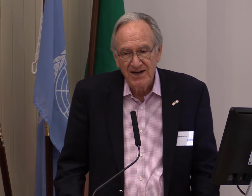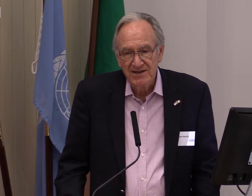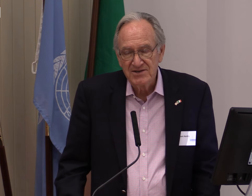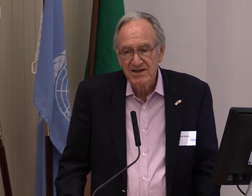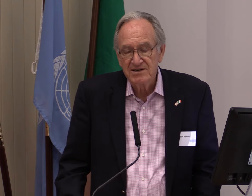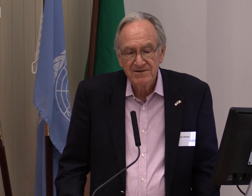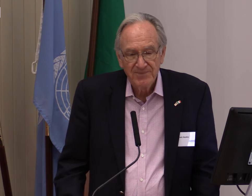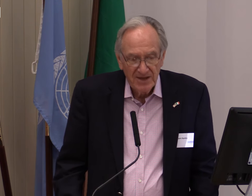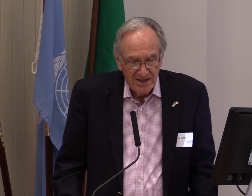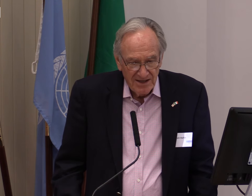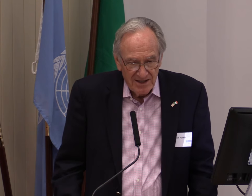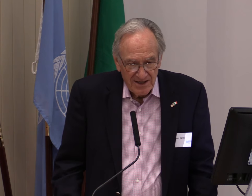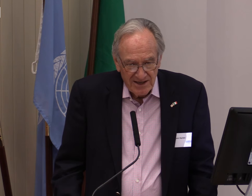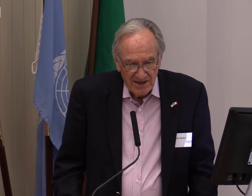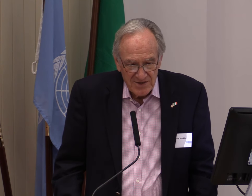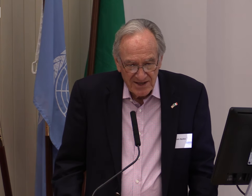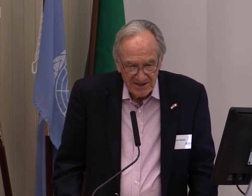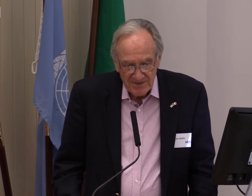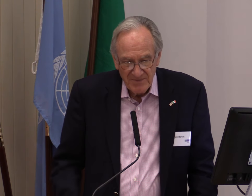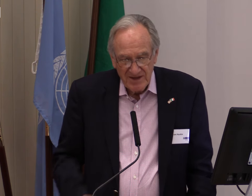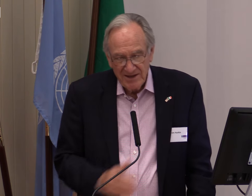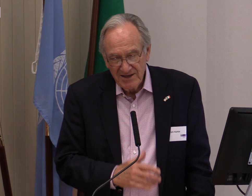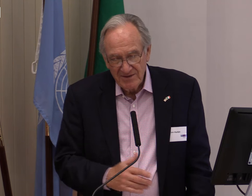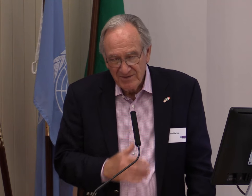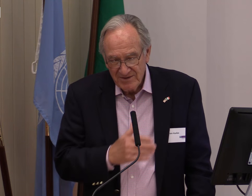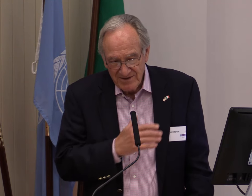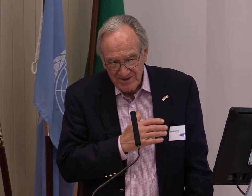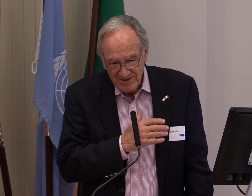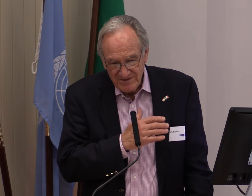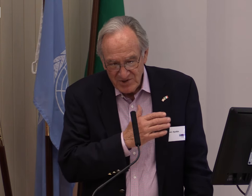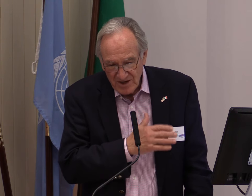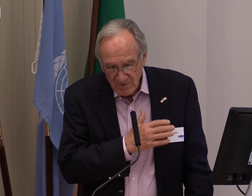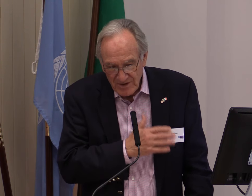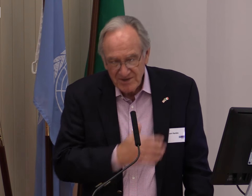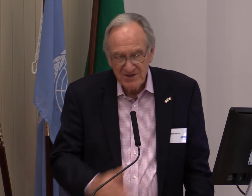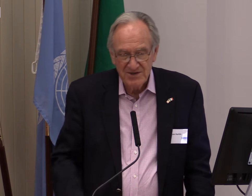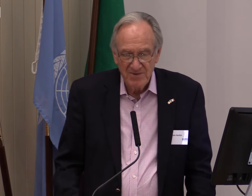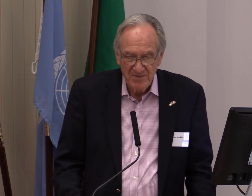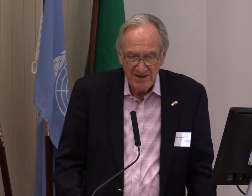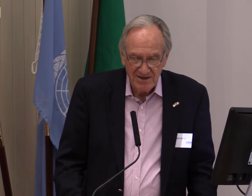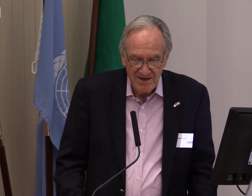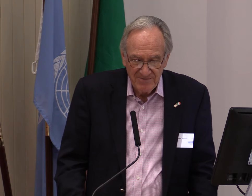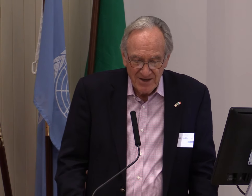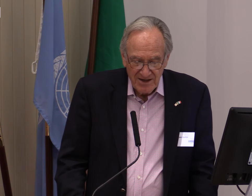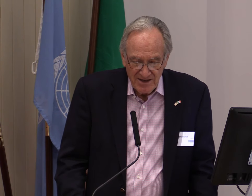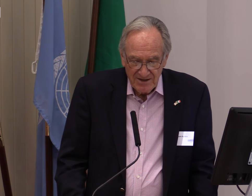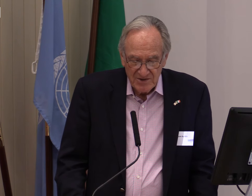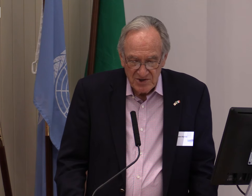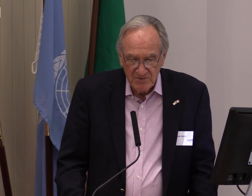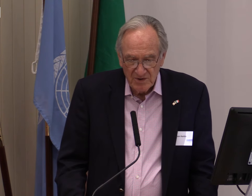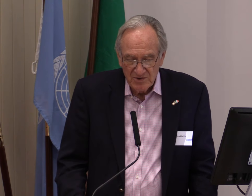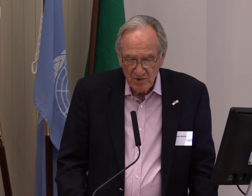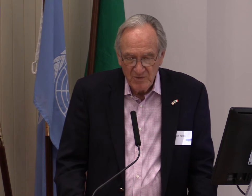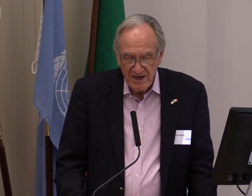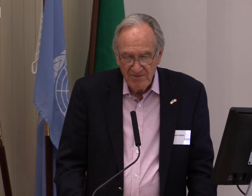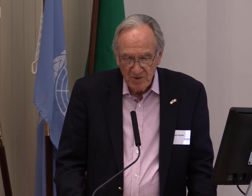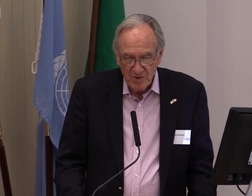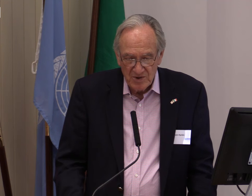the US. I always like to think that John Wodatch is being the general to whom we gave the orders